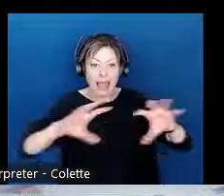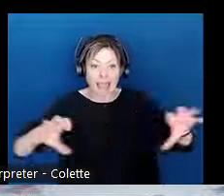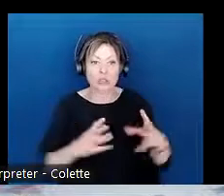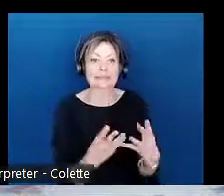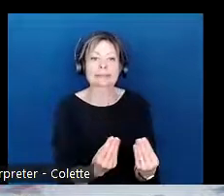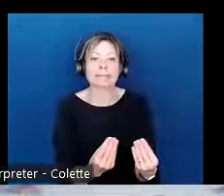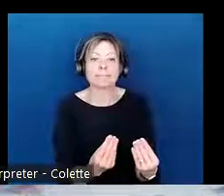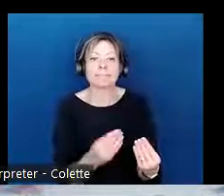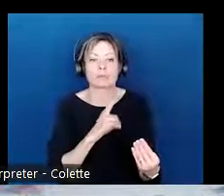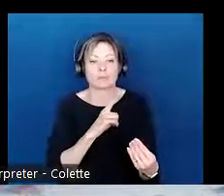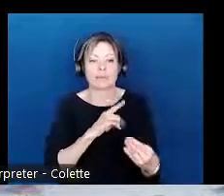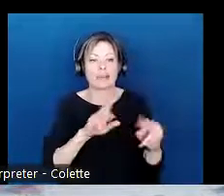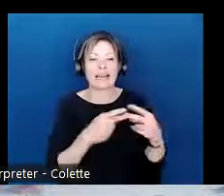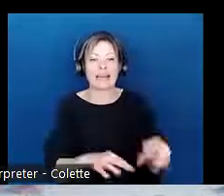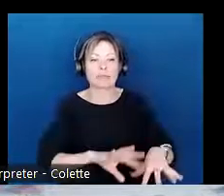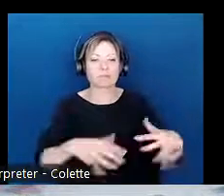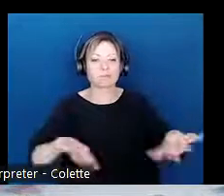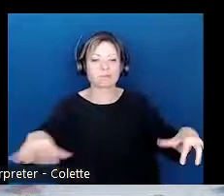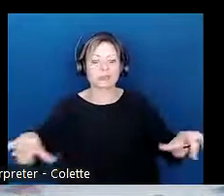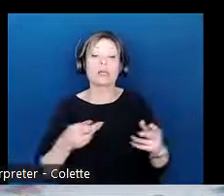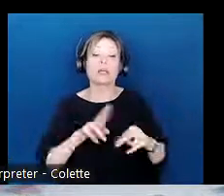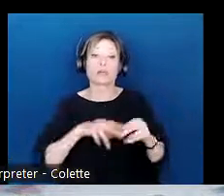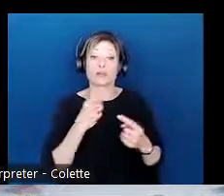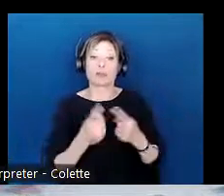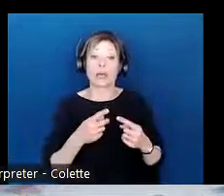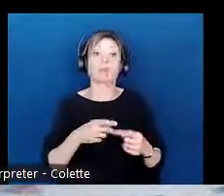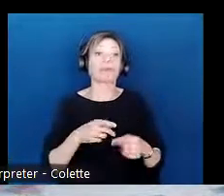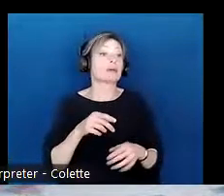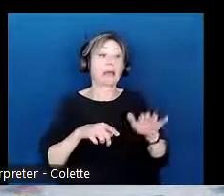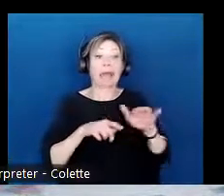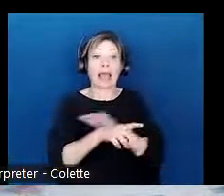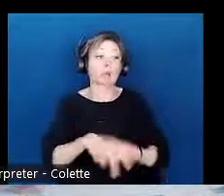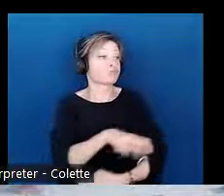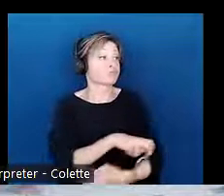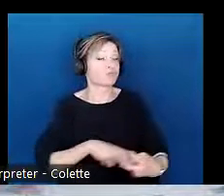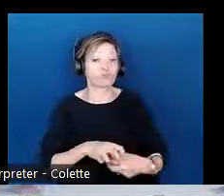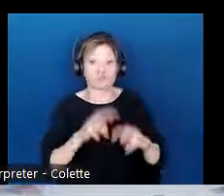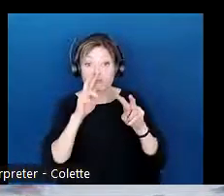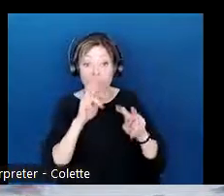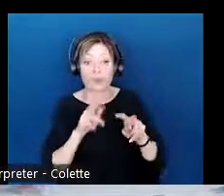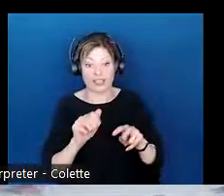there so if you are out and about at this time of year oh that's a good deal you can see there um